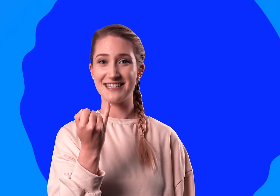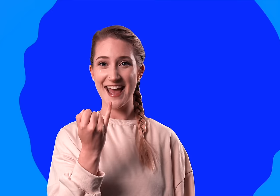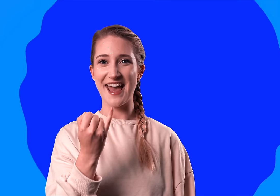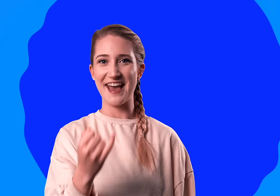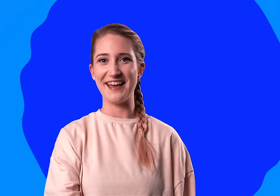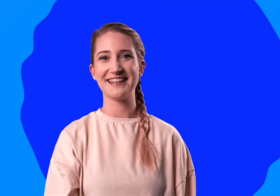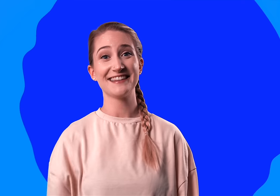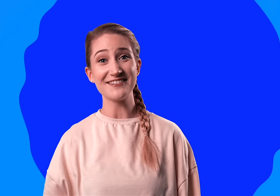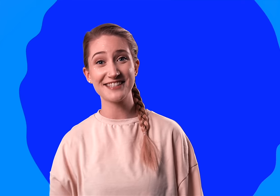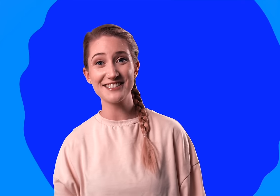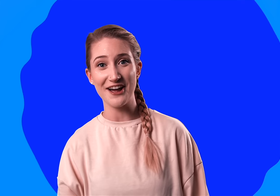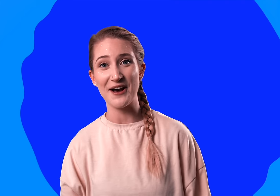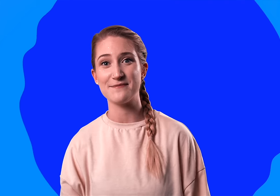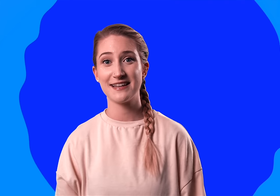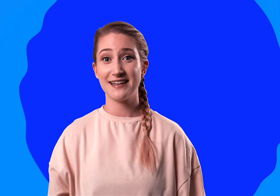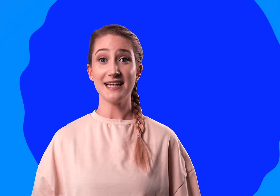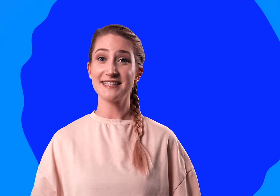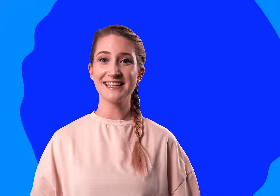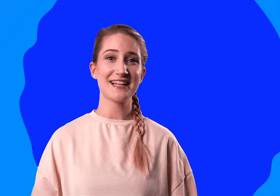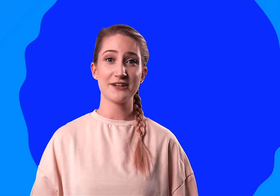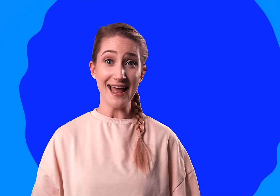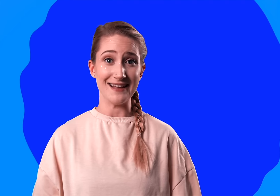Yay! That was a good job! Let's sign the letter K.